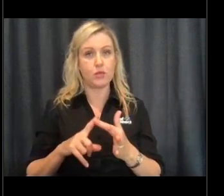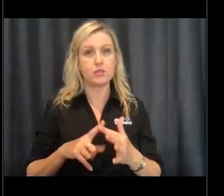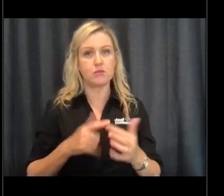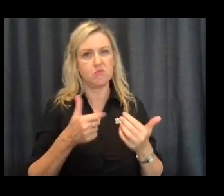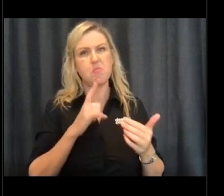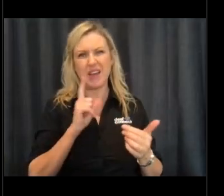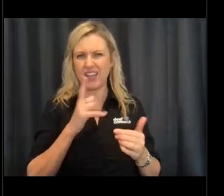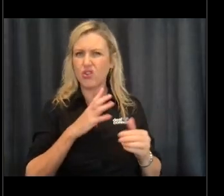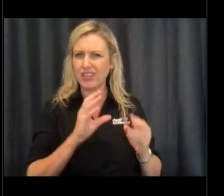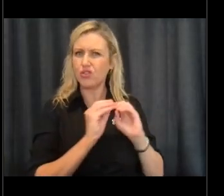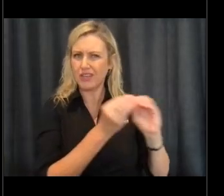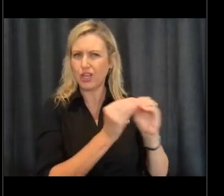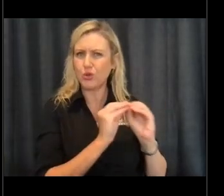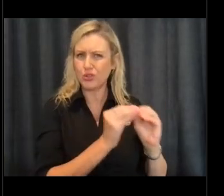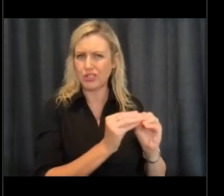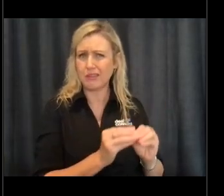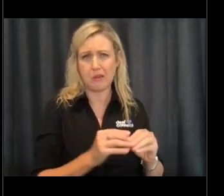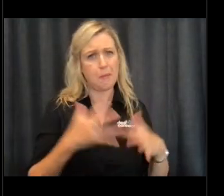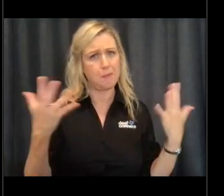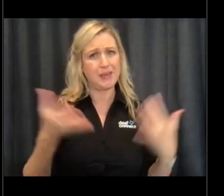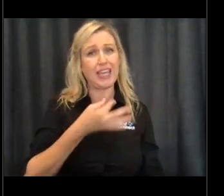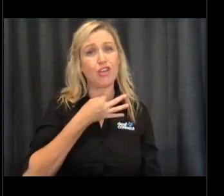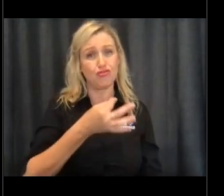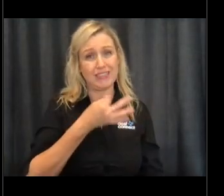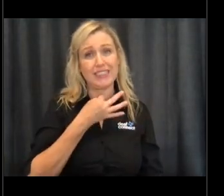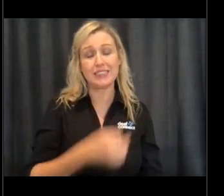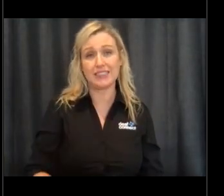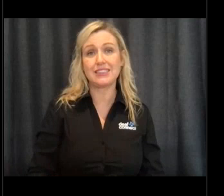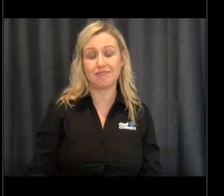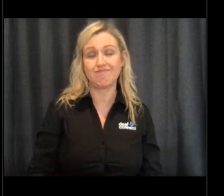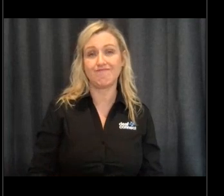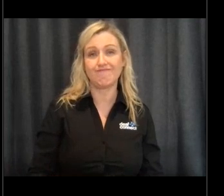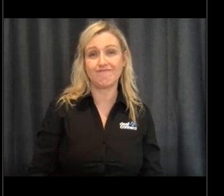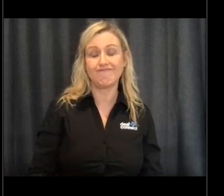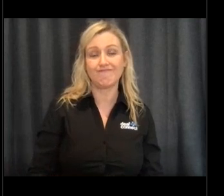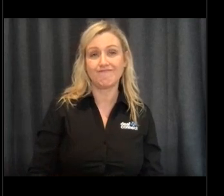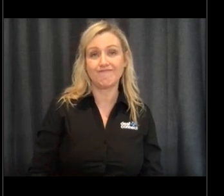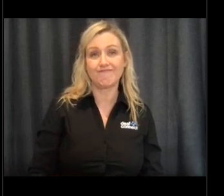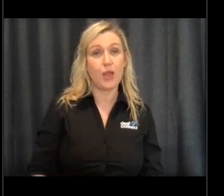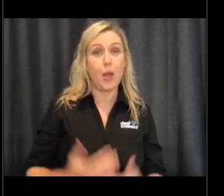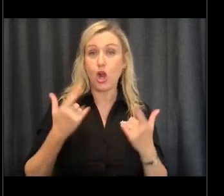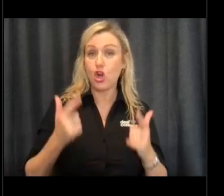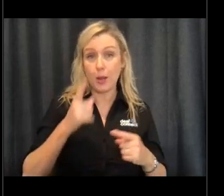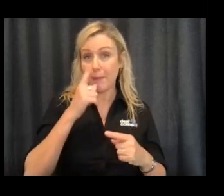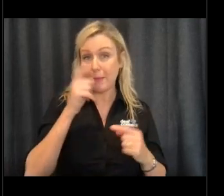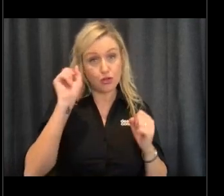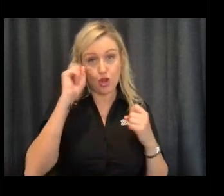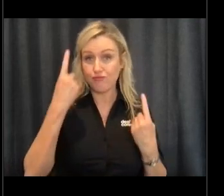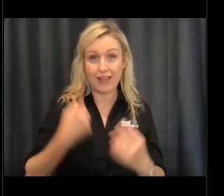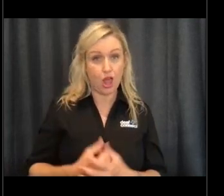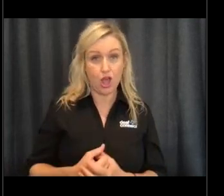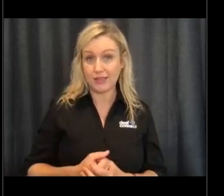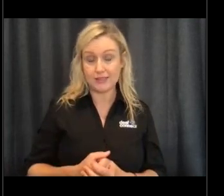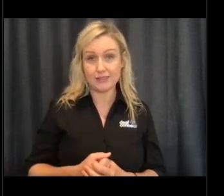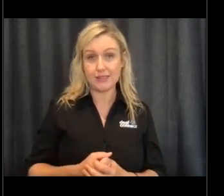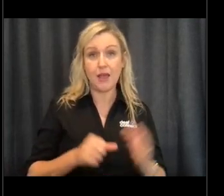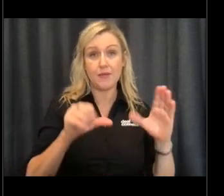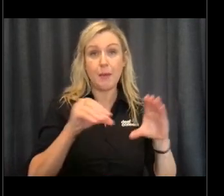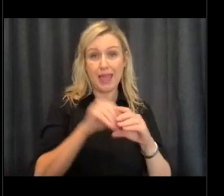that's a risk that a lot of clients that all of us speak to aren't actually aware of. Yeah. Absolutely.